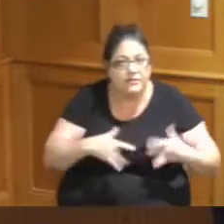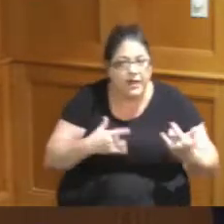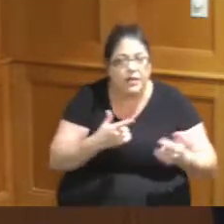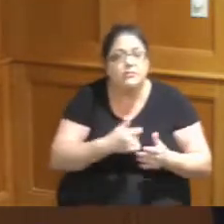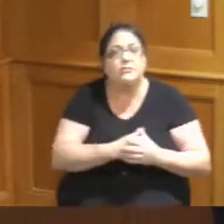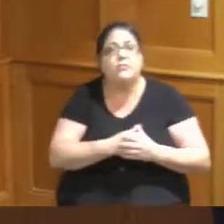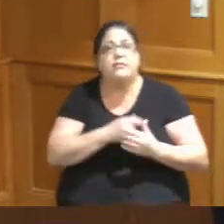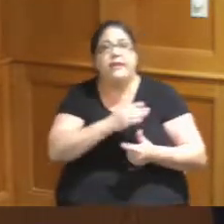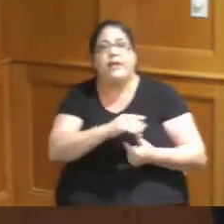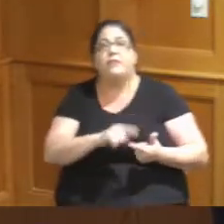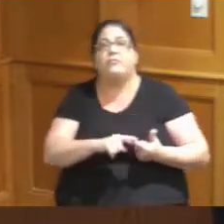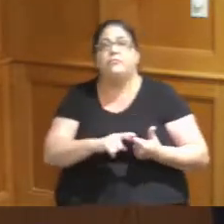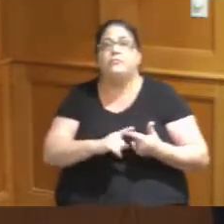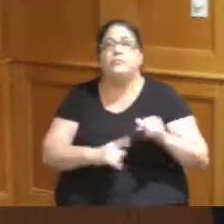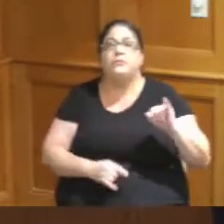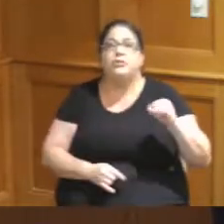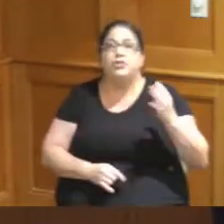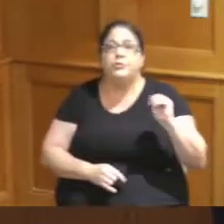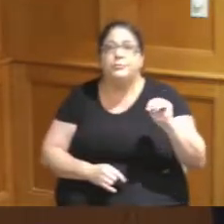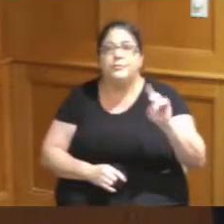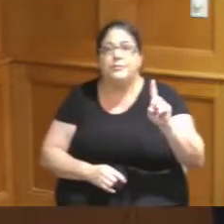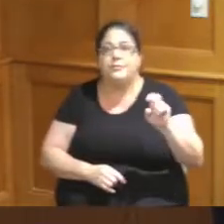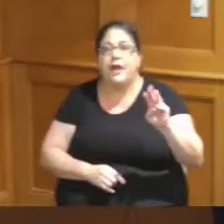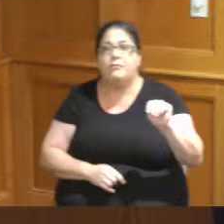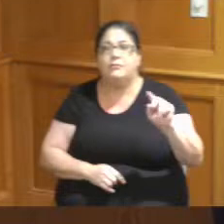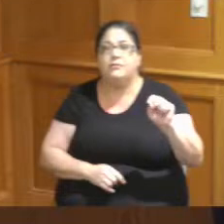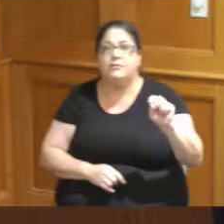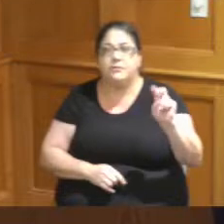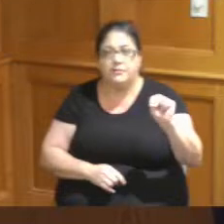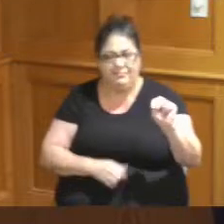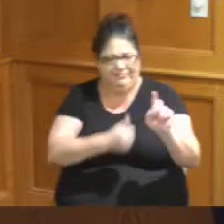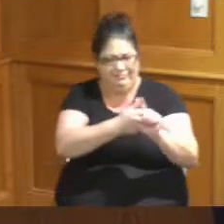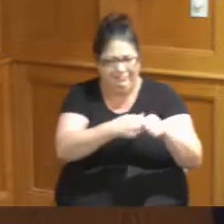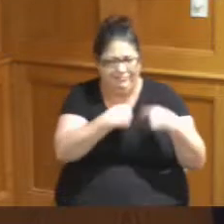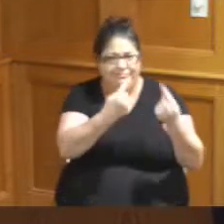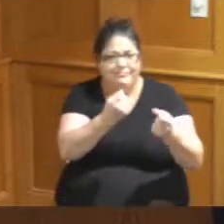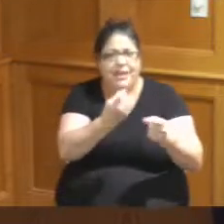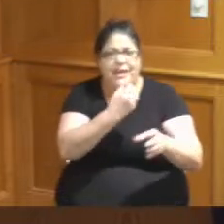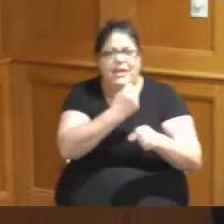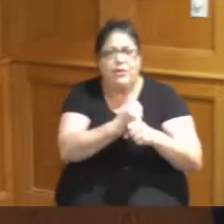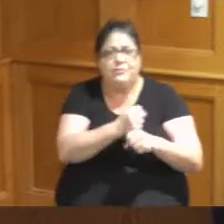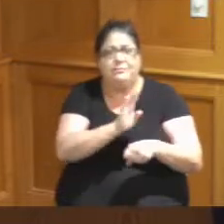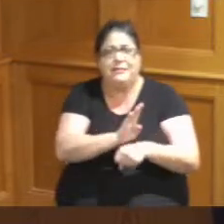Dalton has been in the business a long time and he and I've been knowing each other for years